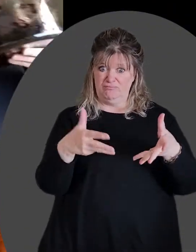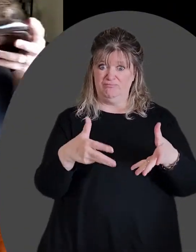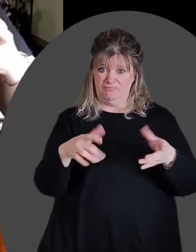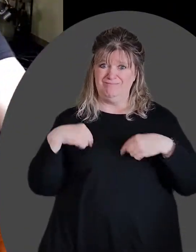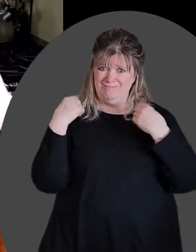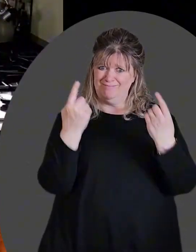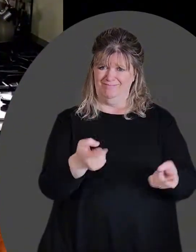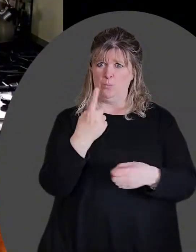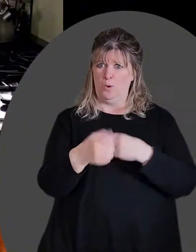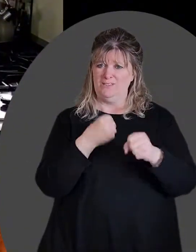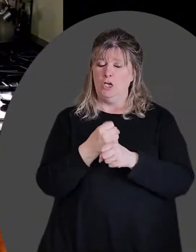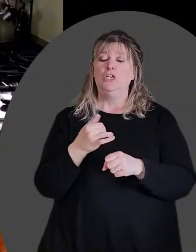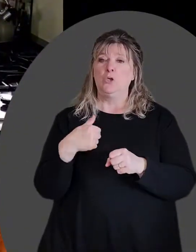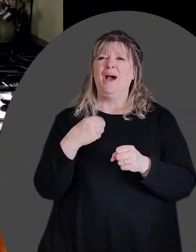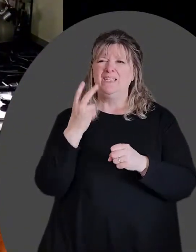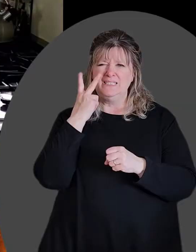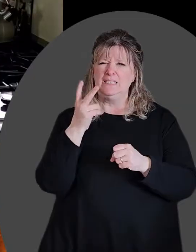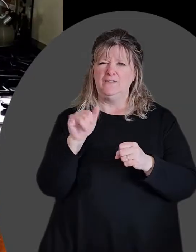so I'm going to see if I can get that out of there